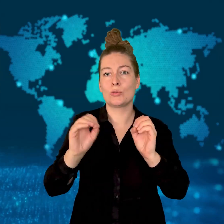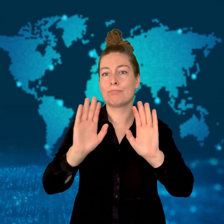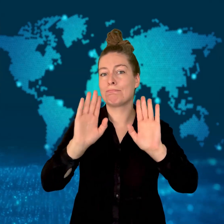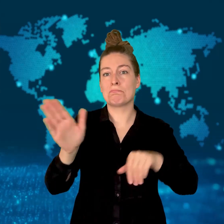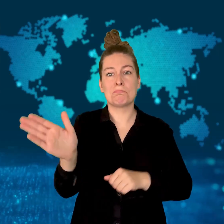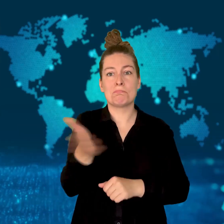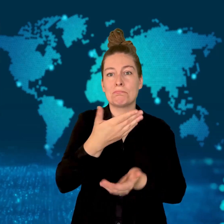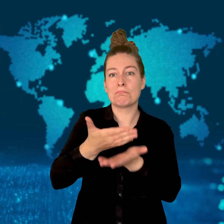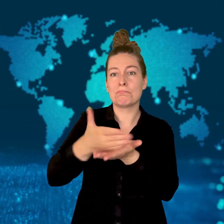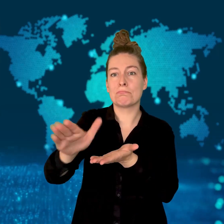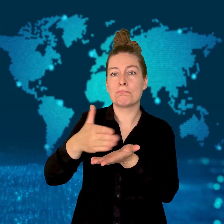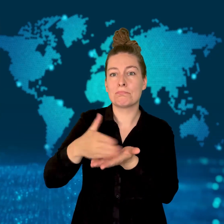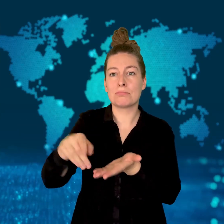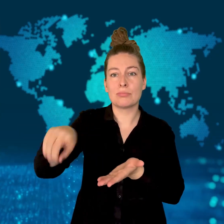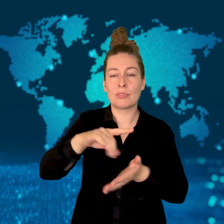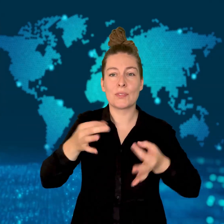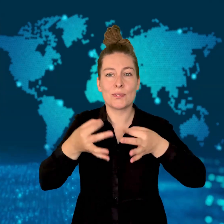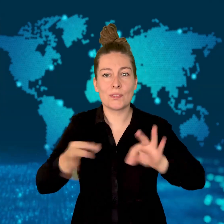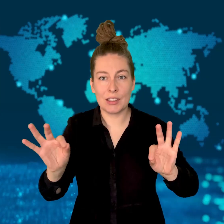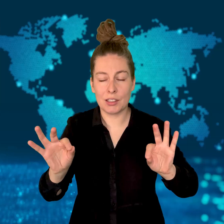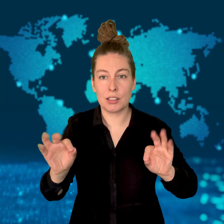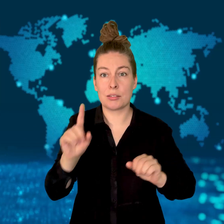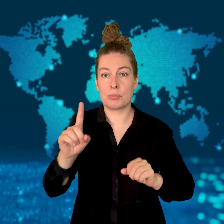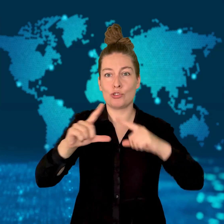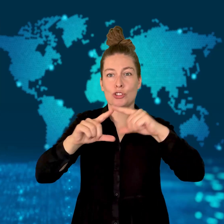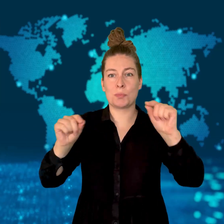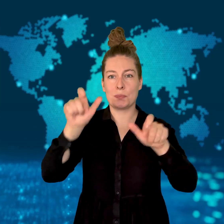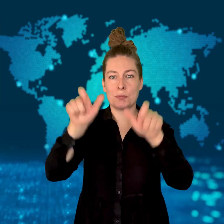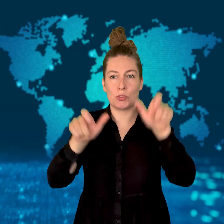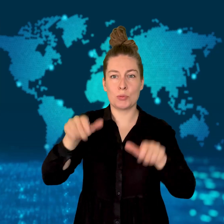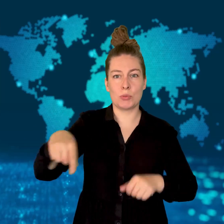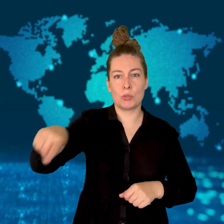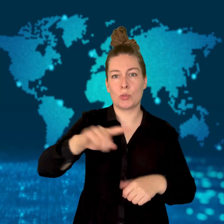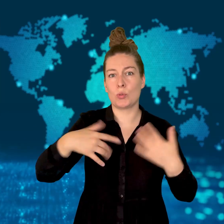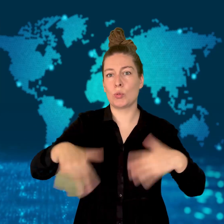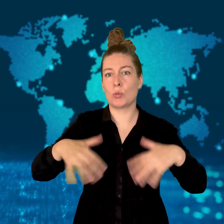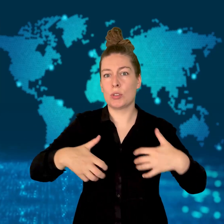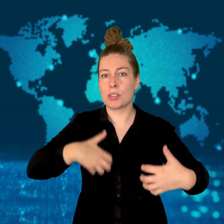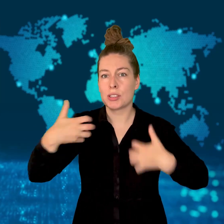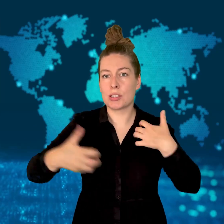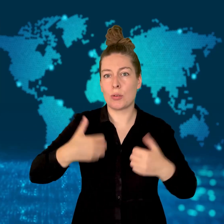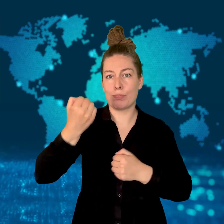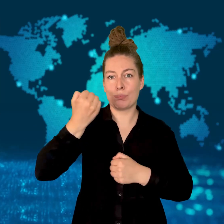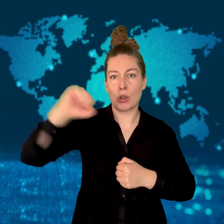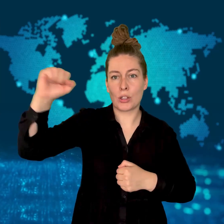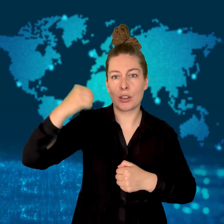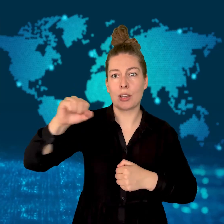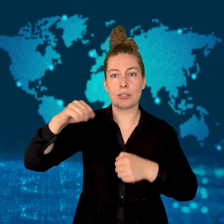gained national attention in the past few years.